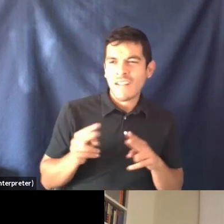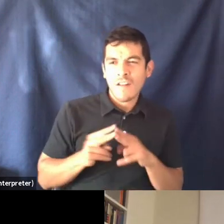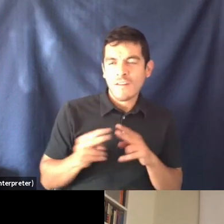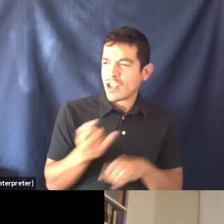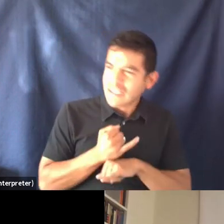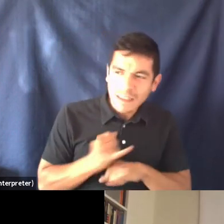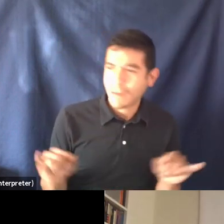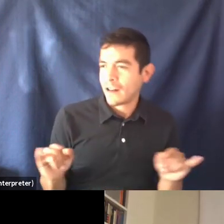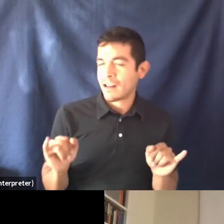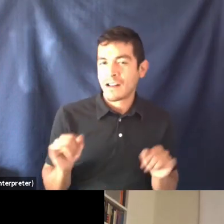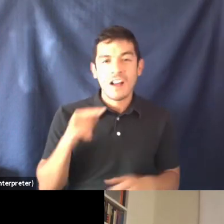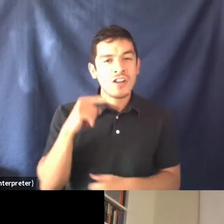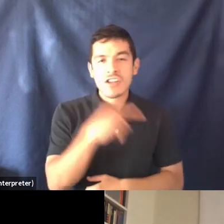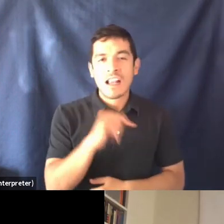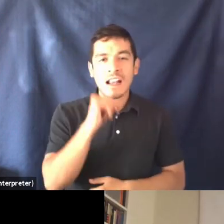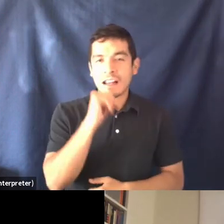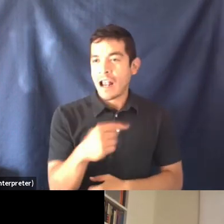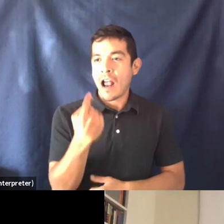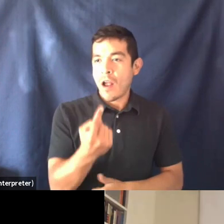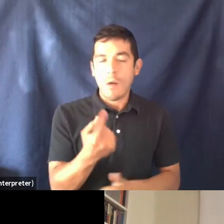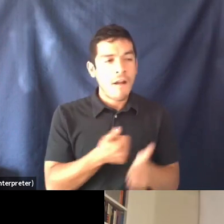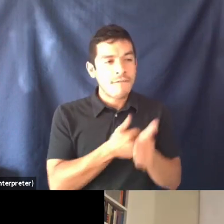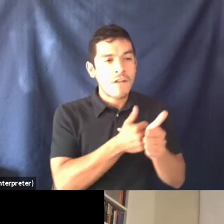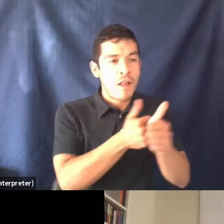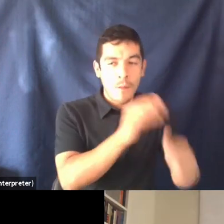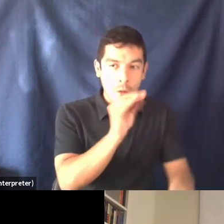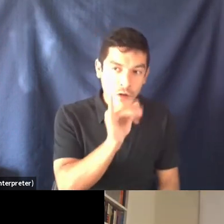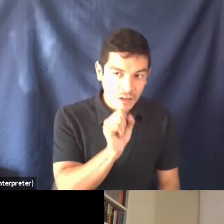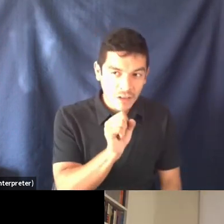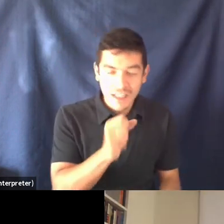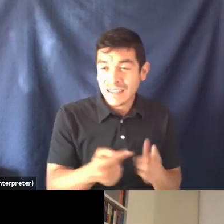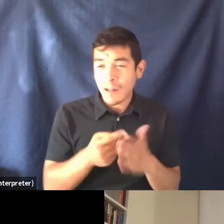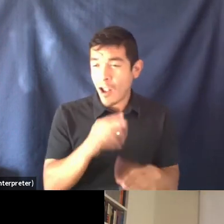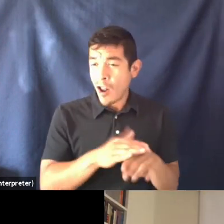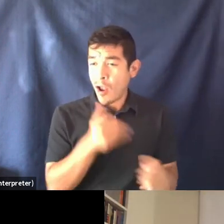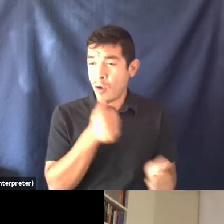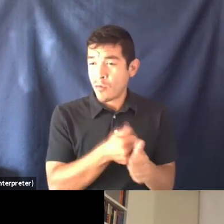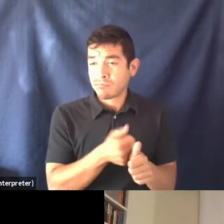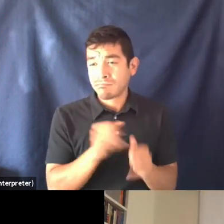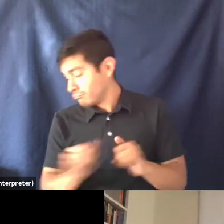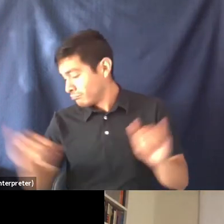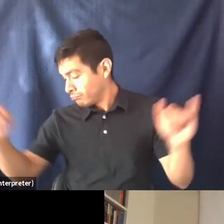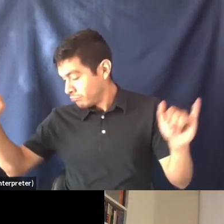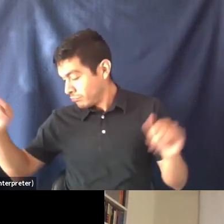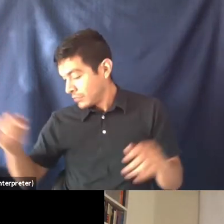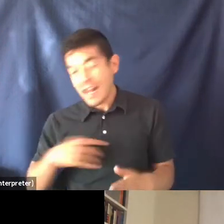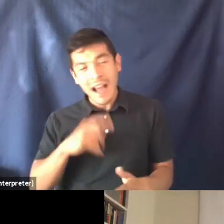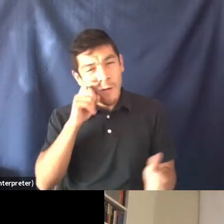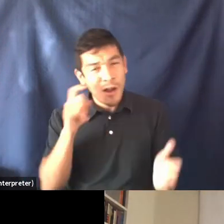Like she didn't always follow the boys. Like she would go off on her own. And, I would notice that she would be friends